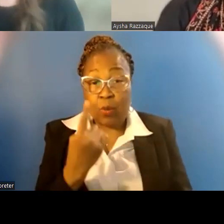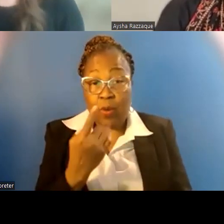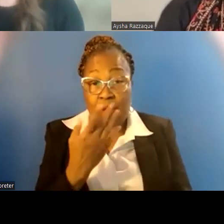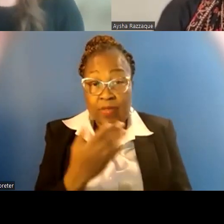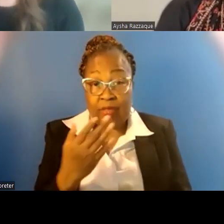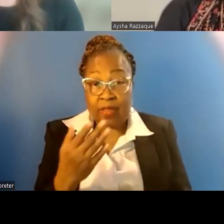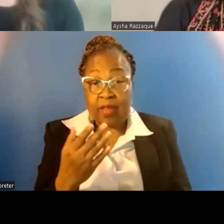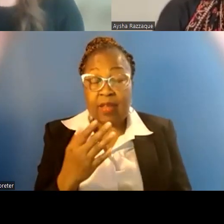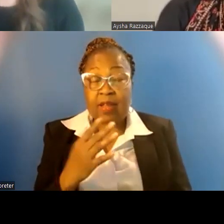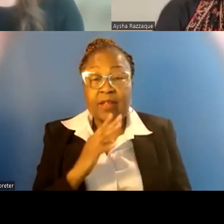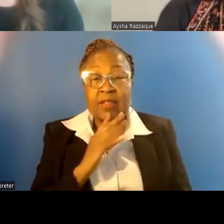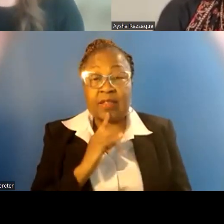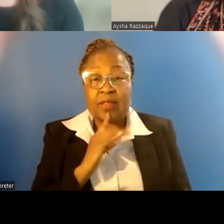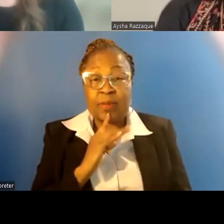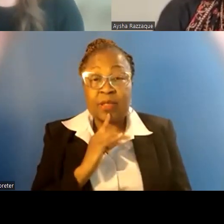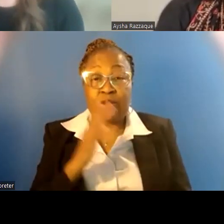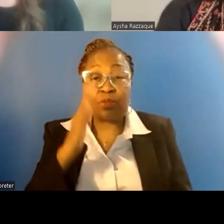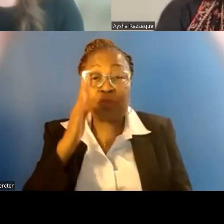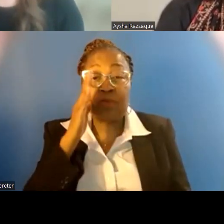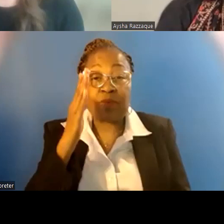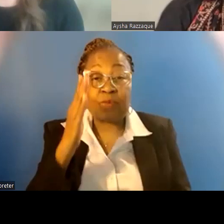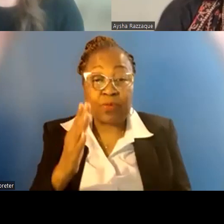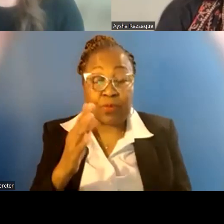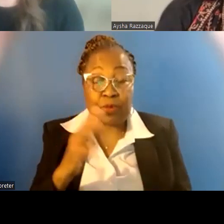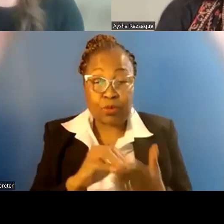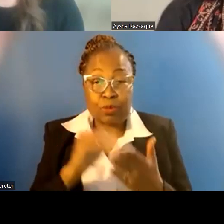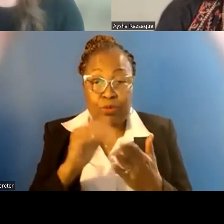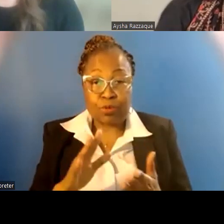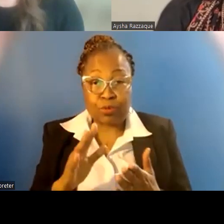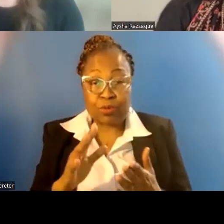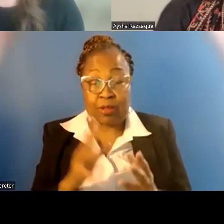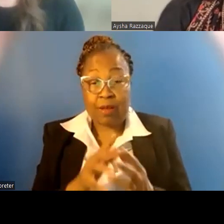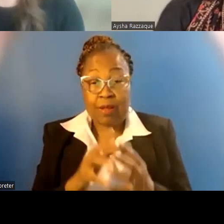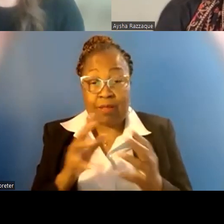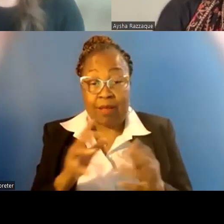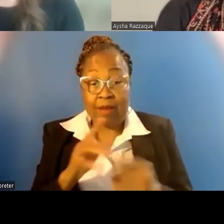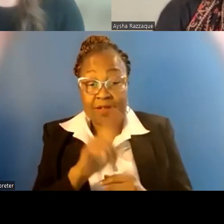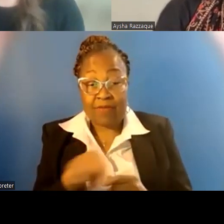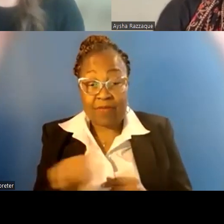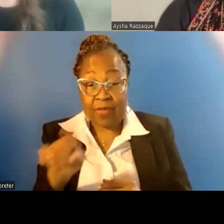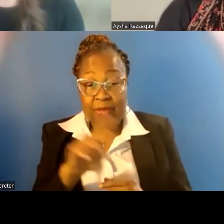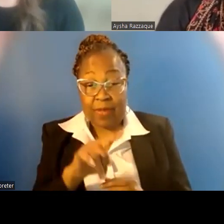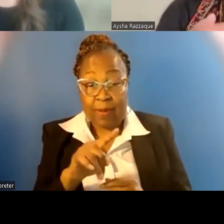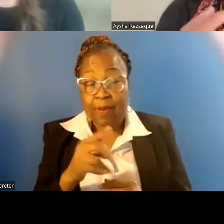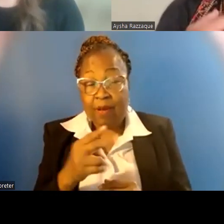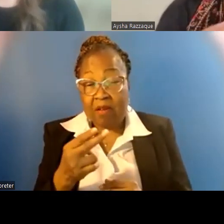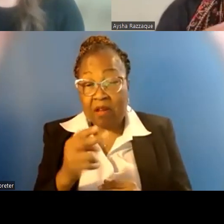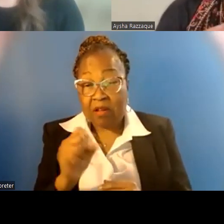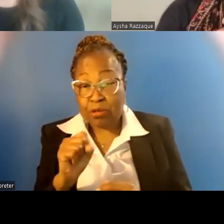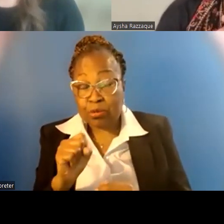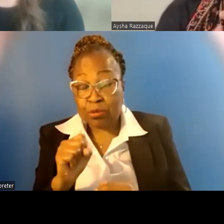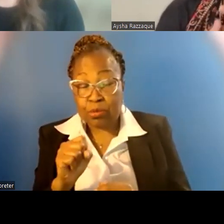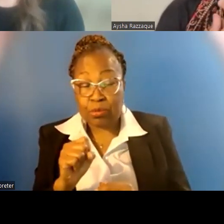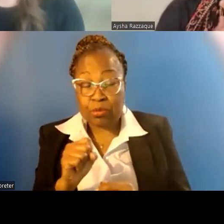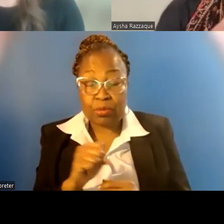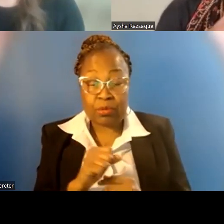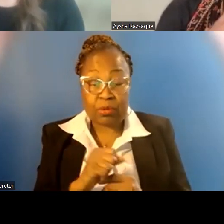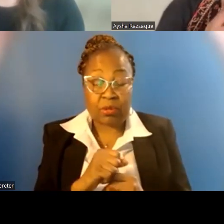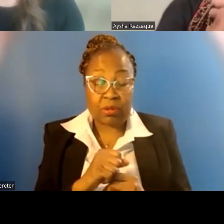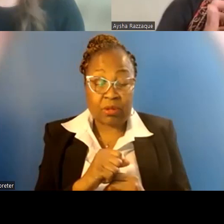to prospective students. A lot of them are high schoolers or high schoolers